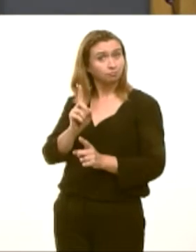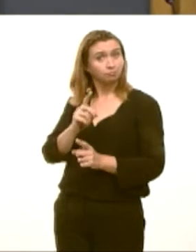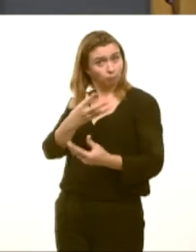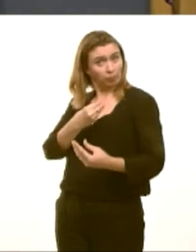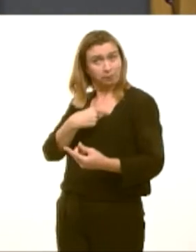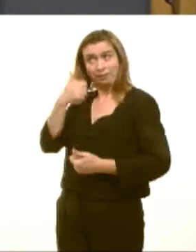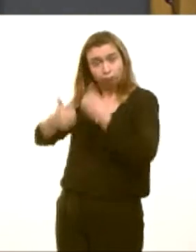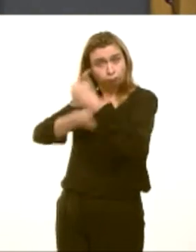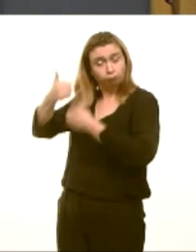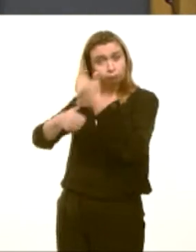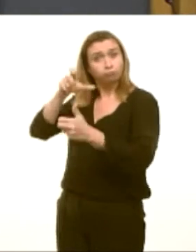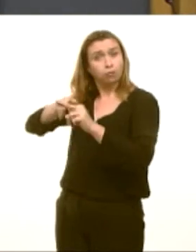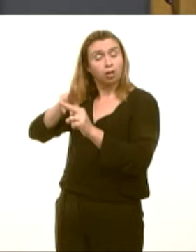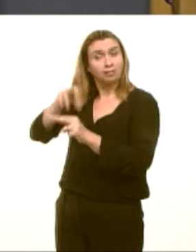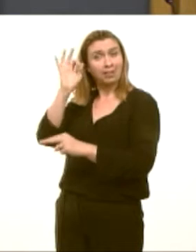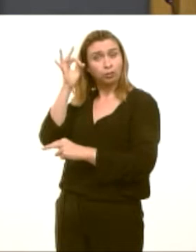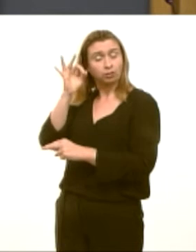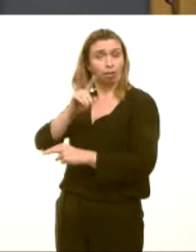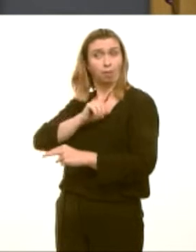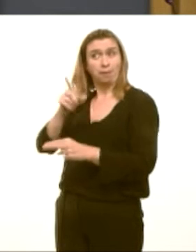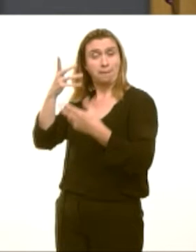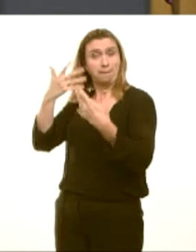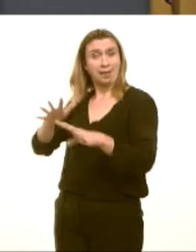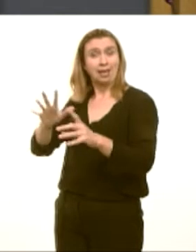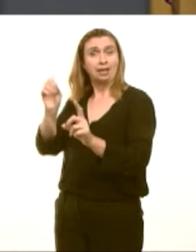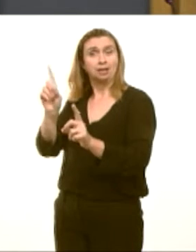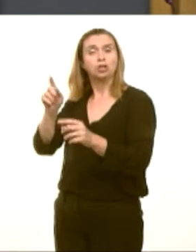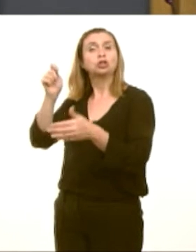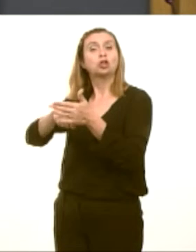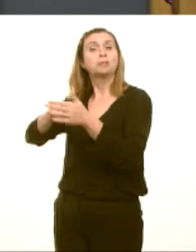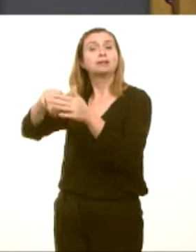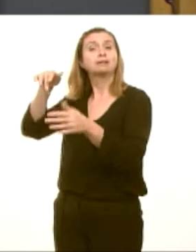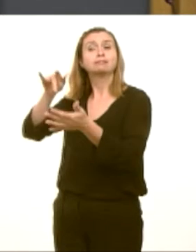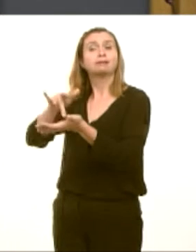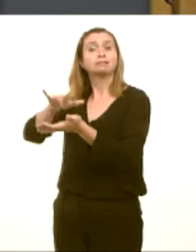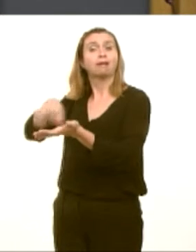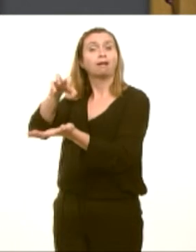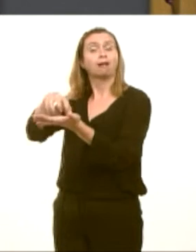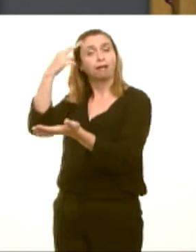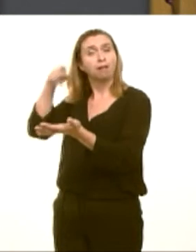vigour with which it has been pursuing the redevelopment of the Maelfa shopping centre